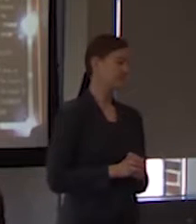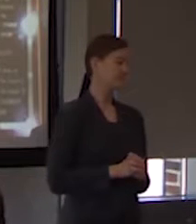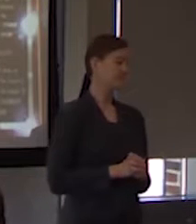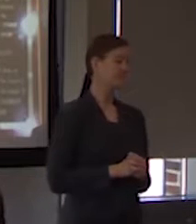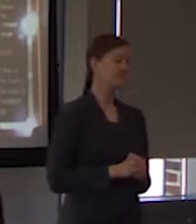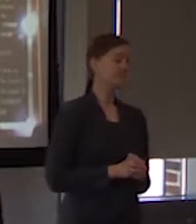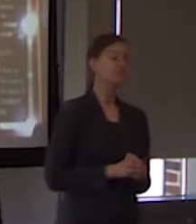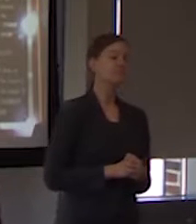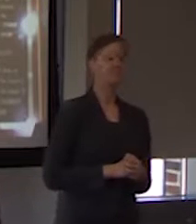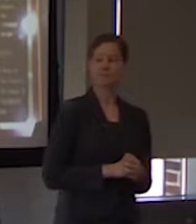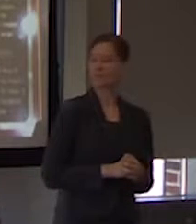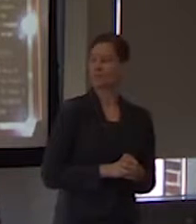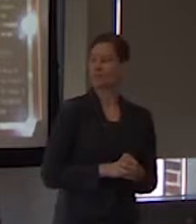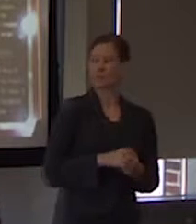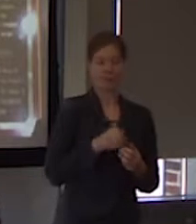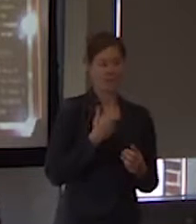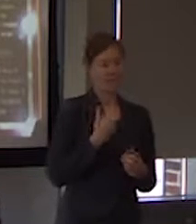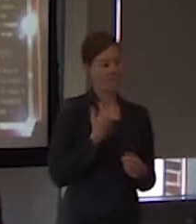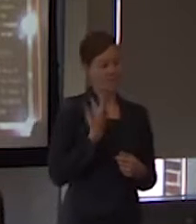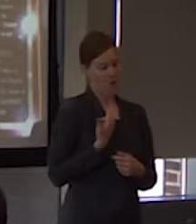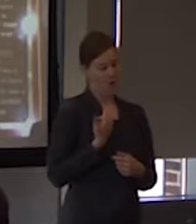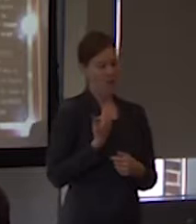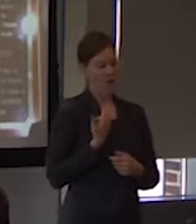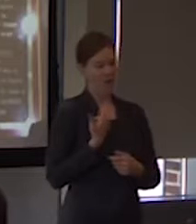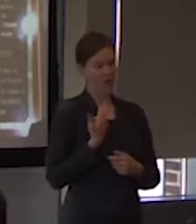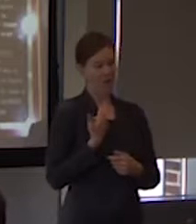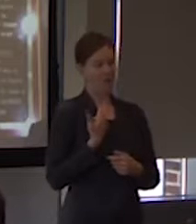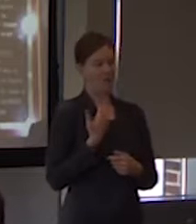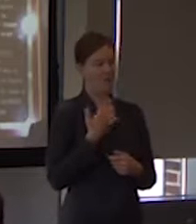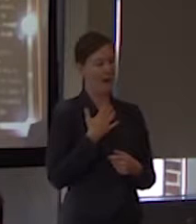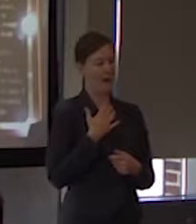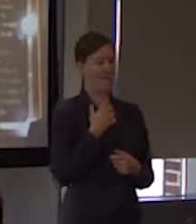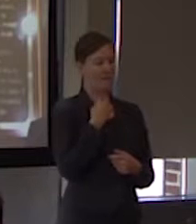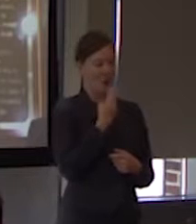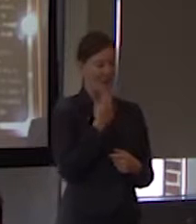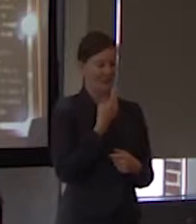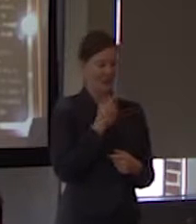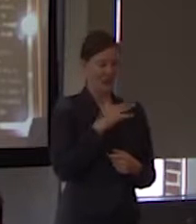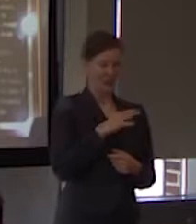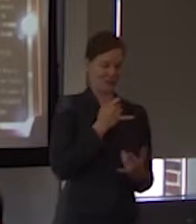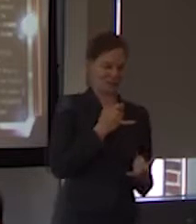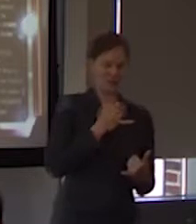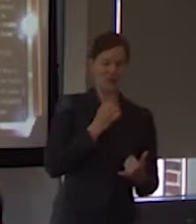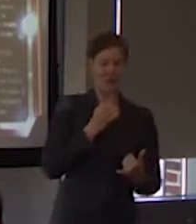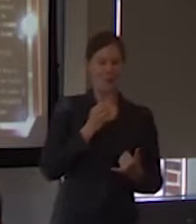because a dear friend picked up where my voice tends to trail off today. So like the answer to life,